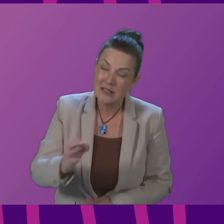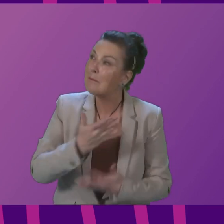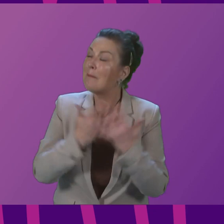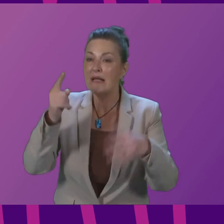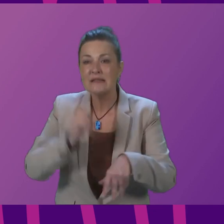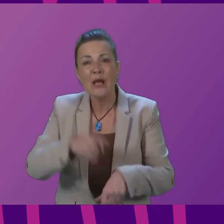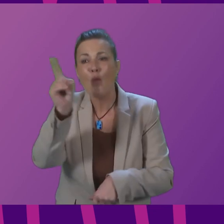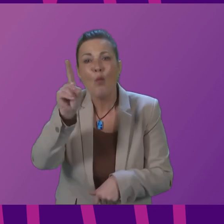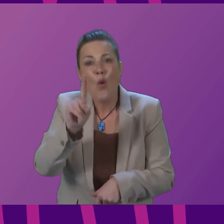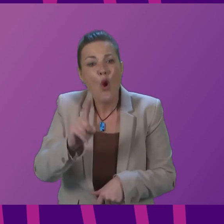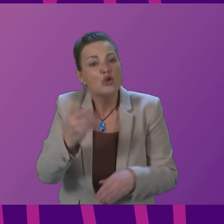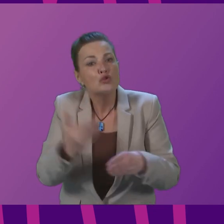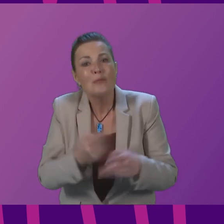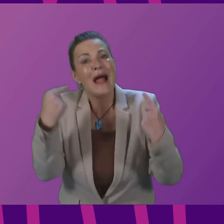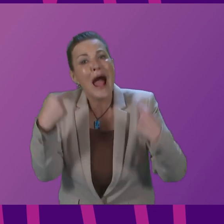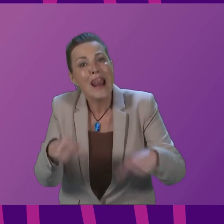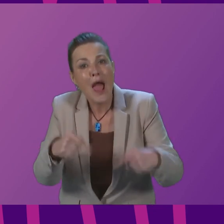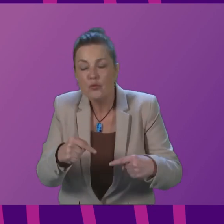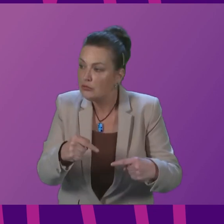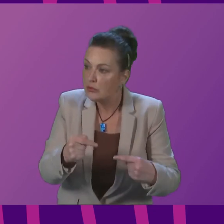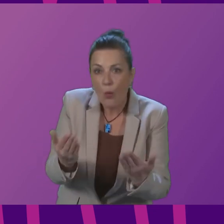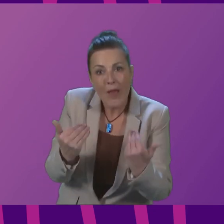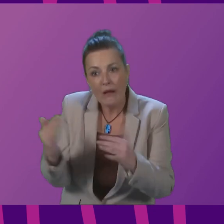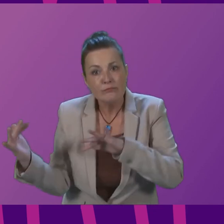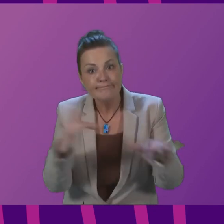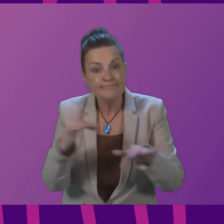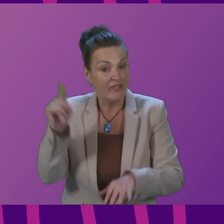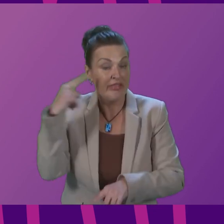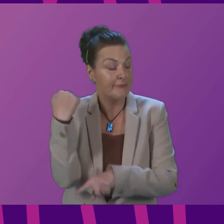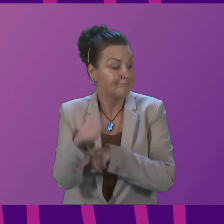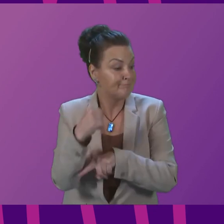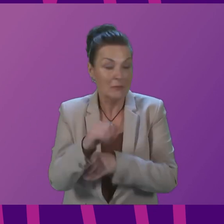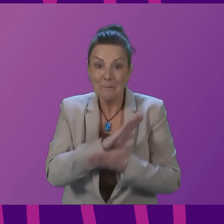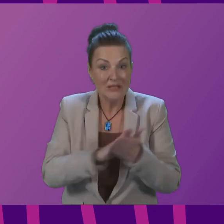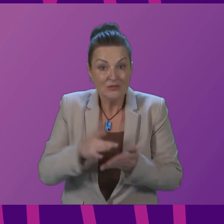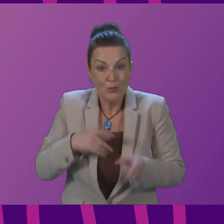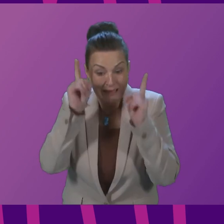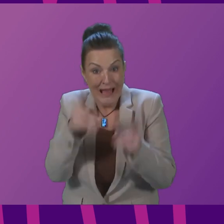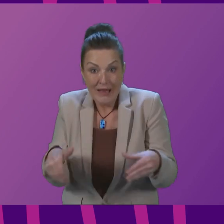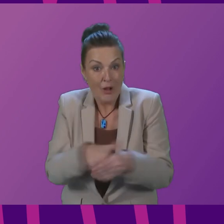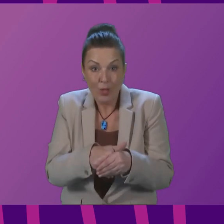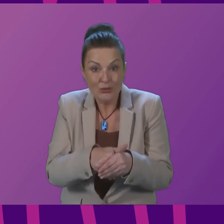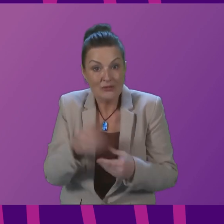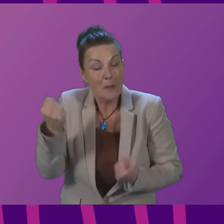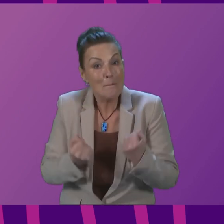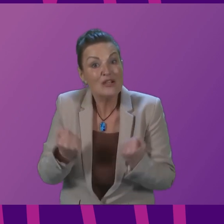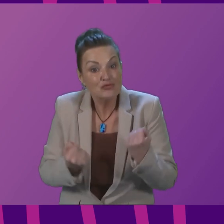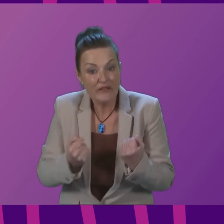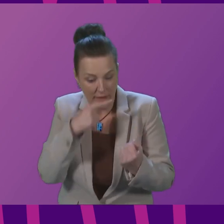a shortage in the devolved nations, we have been denied that and so we have been unable to ensure that bus drivers are included on the shortage occupations list.